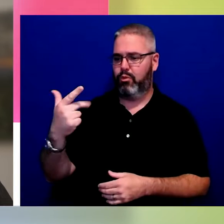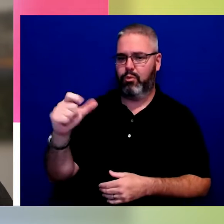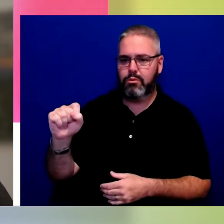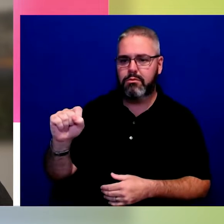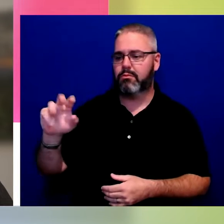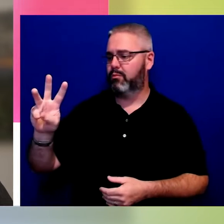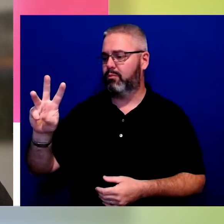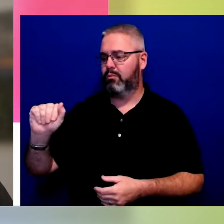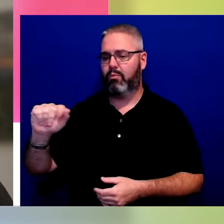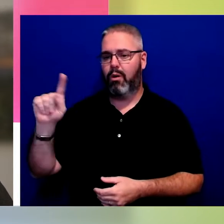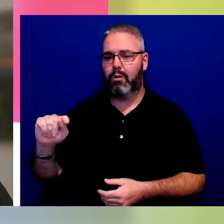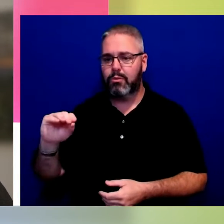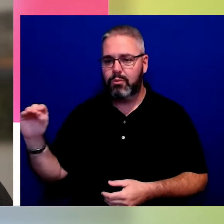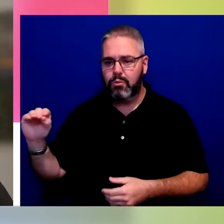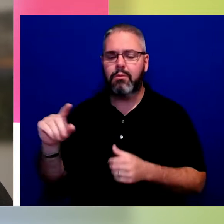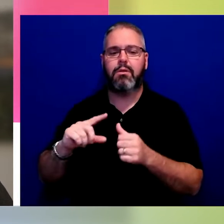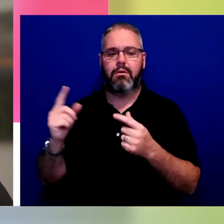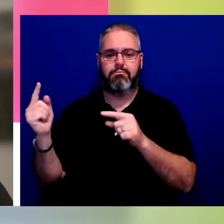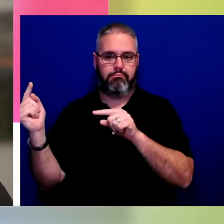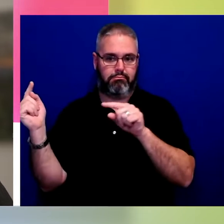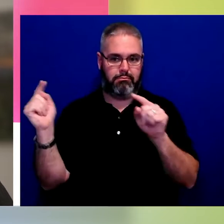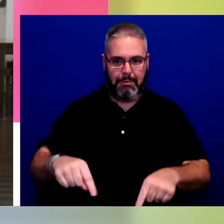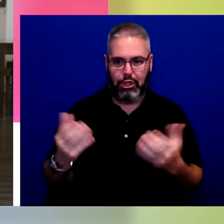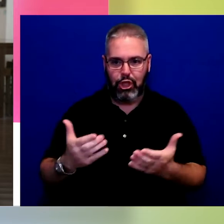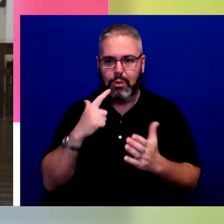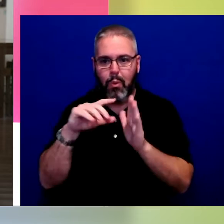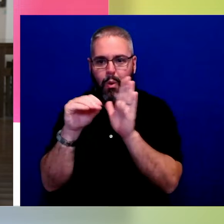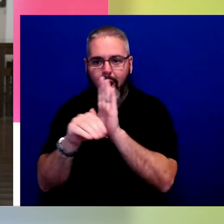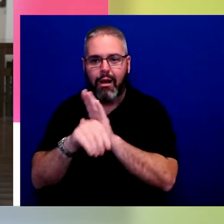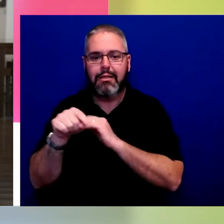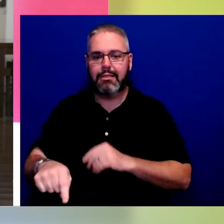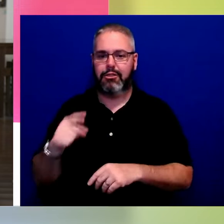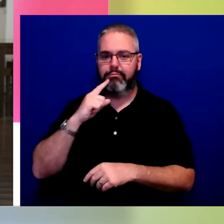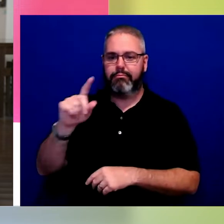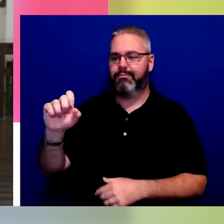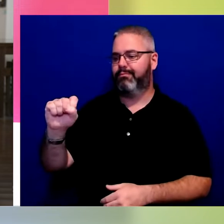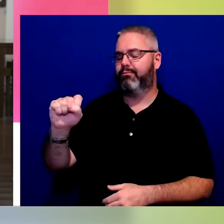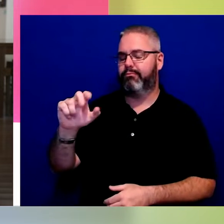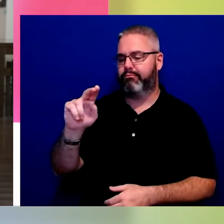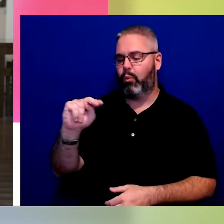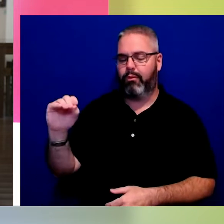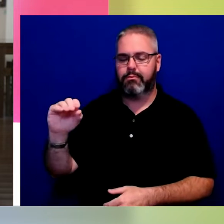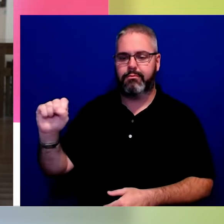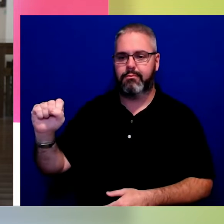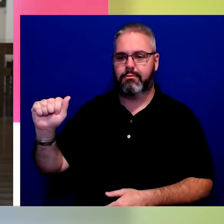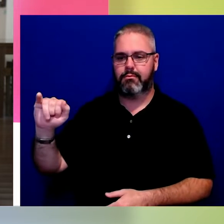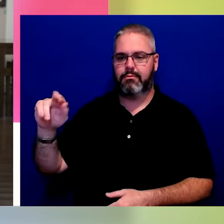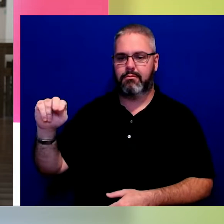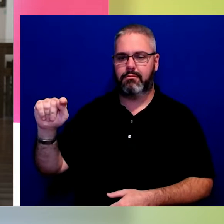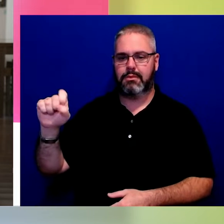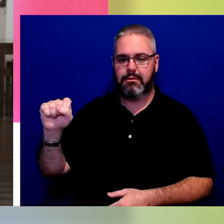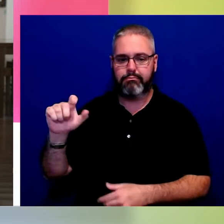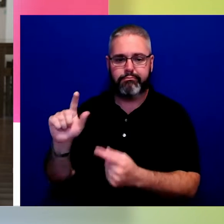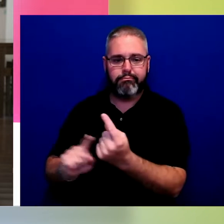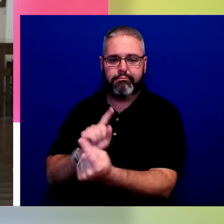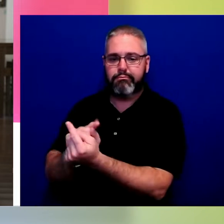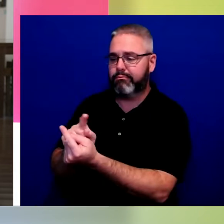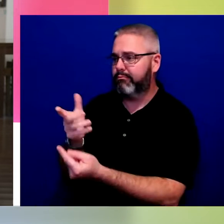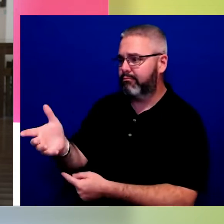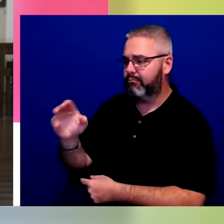Then coming to, you know, to New Orleans and the Saints, meeting Michel, building your family,